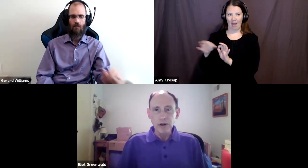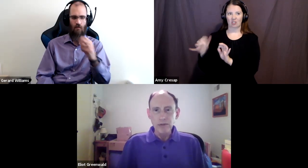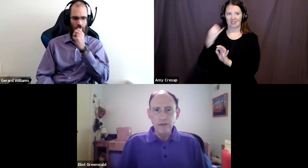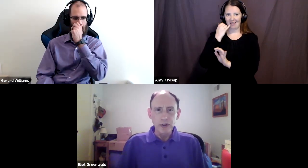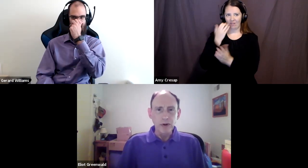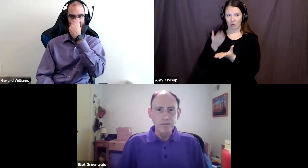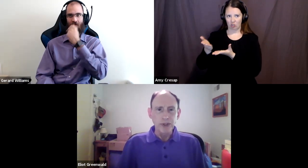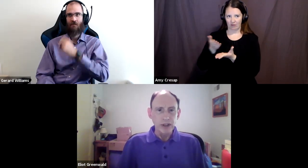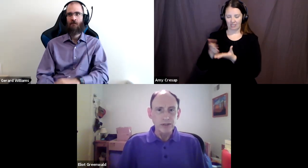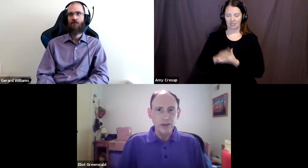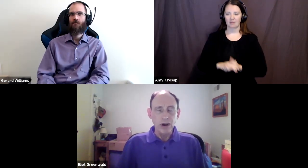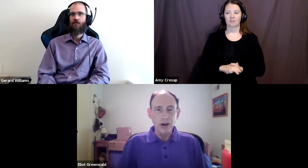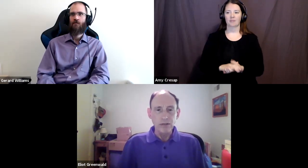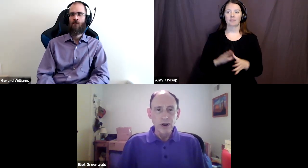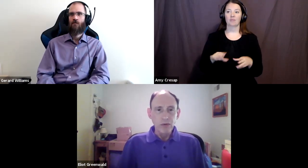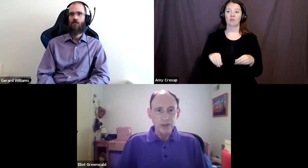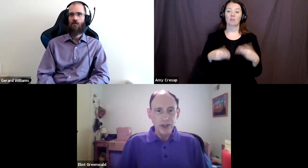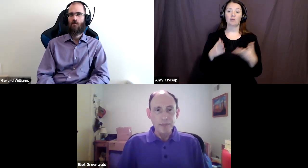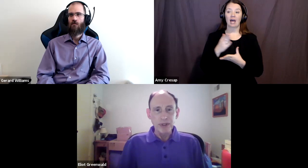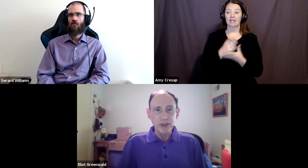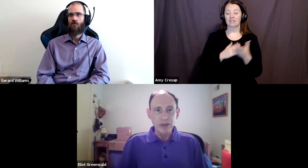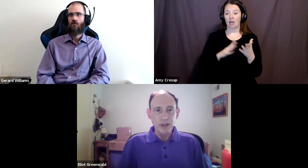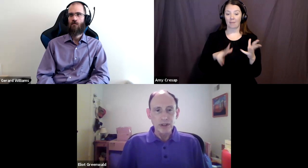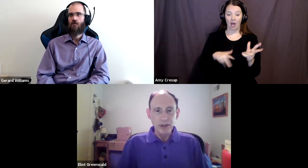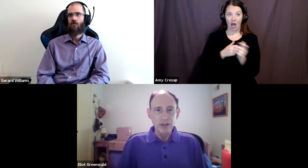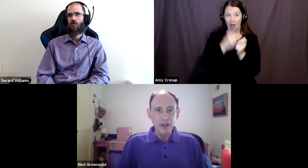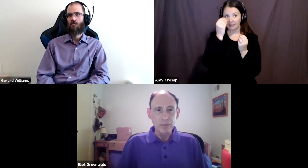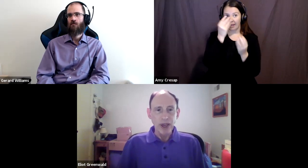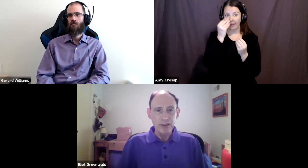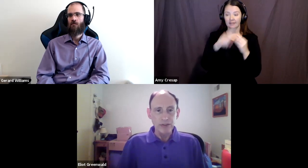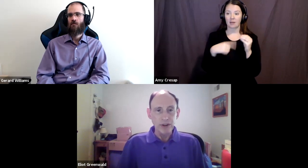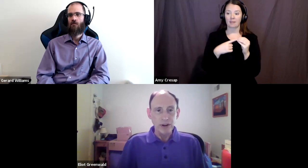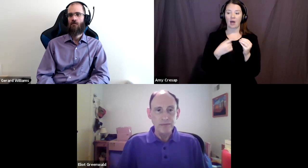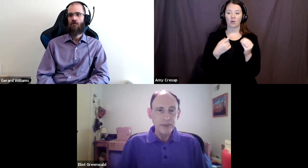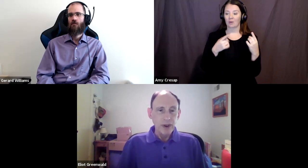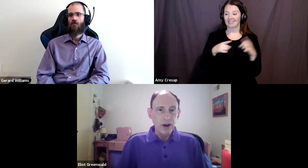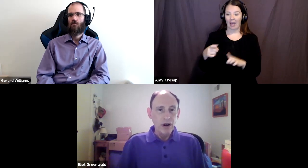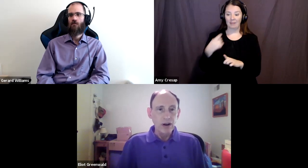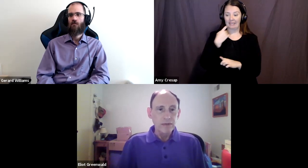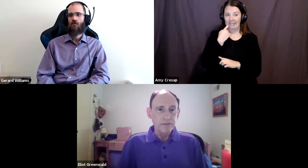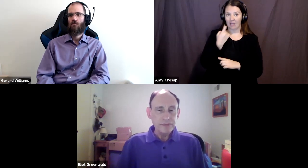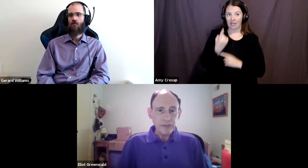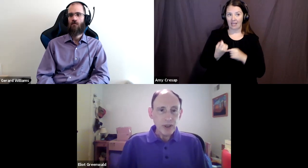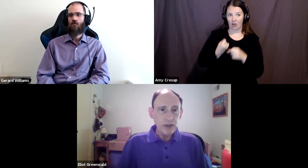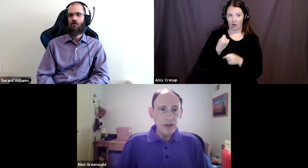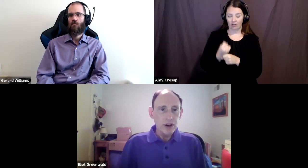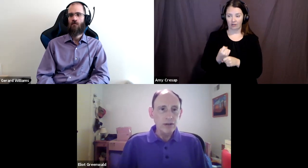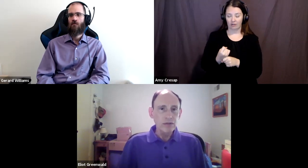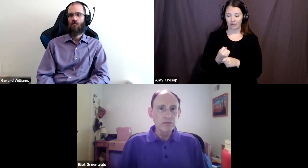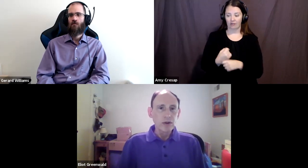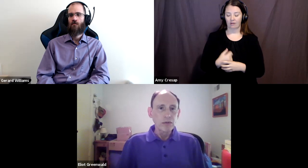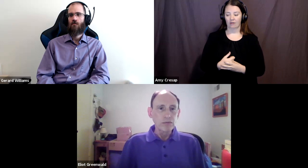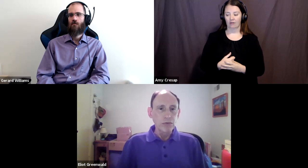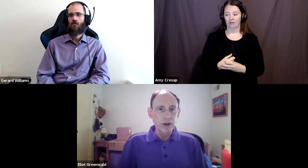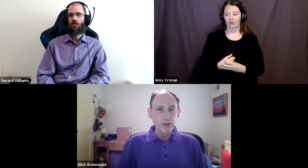Give you a few updates on what's happened in the past year.